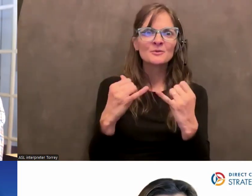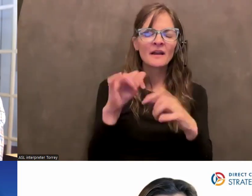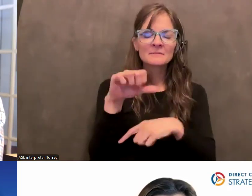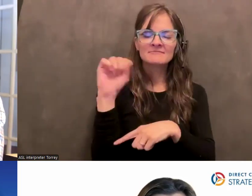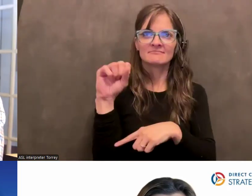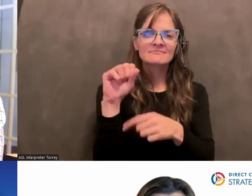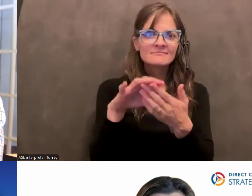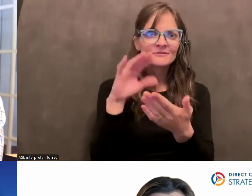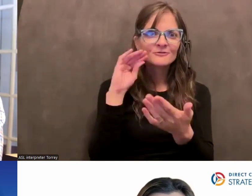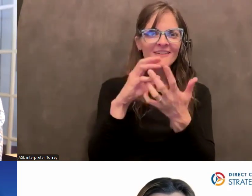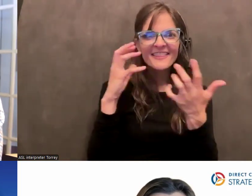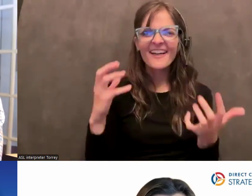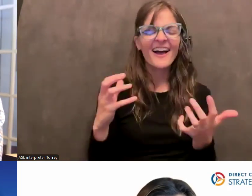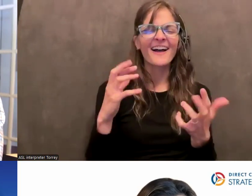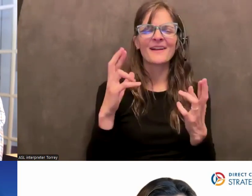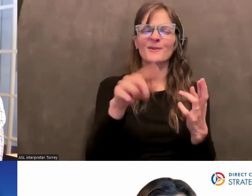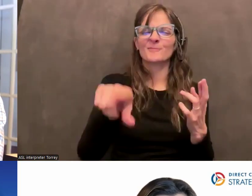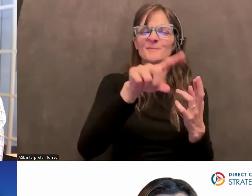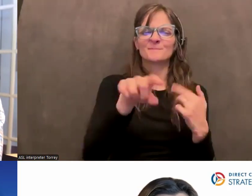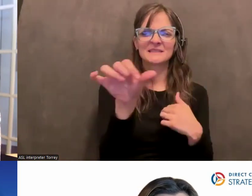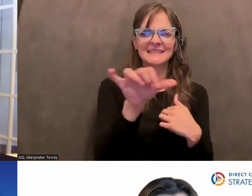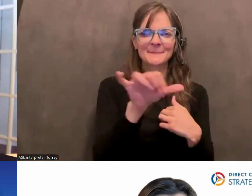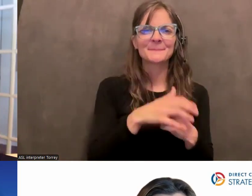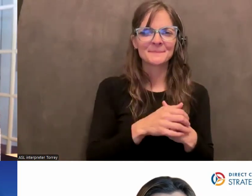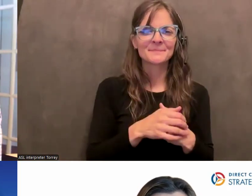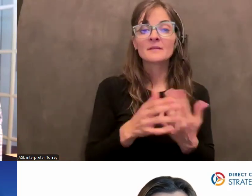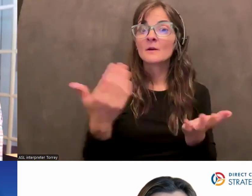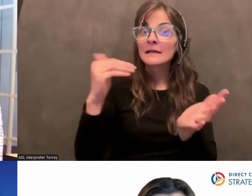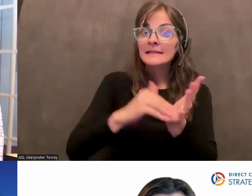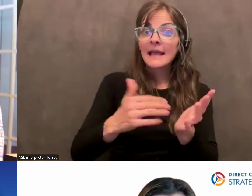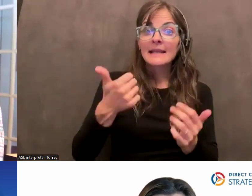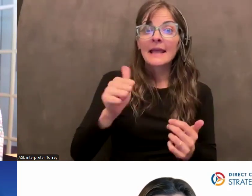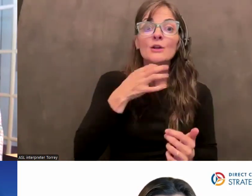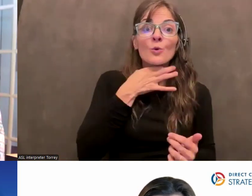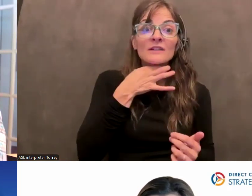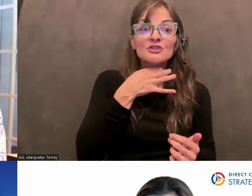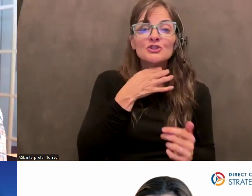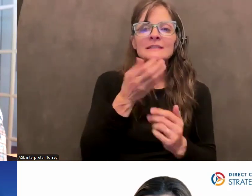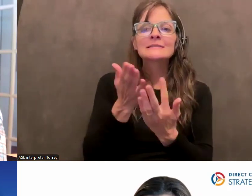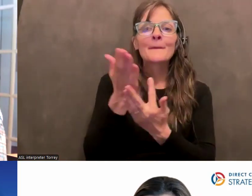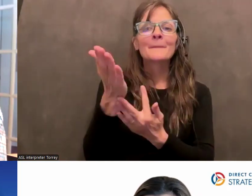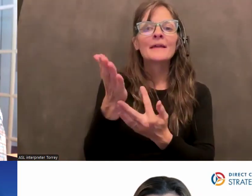So I want to remind everyone if you have questions for any of the panelists, please submit it in the Q&A. I know we have a couple and we've been able